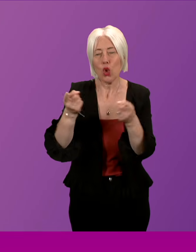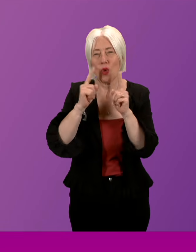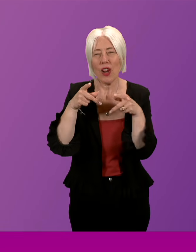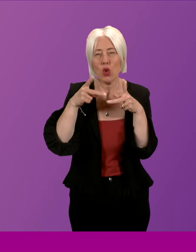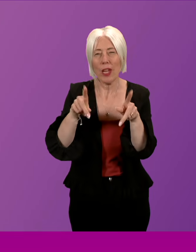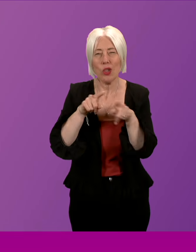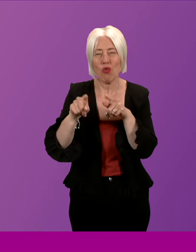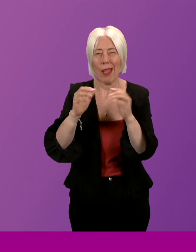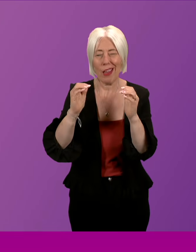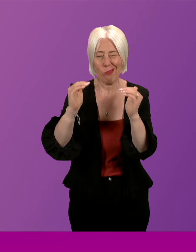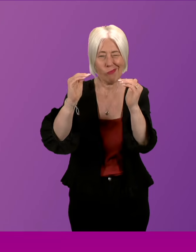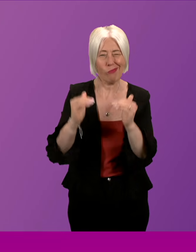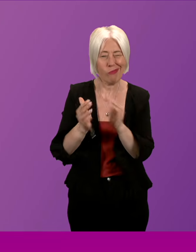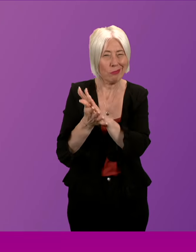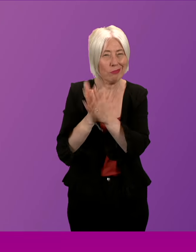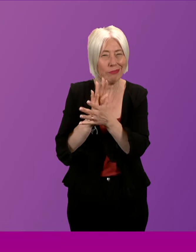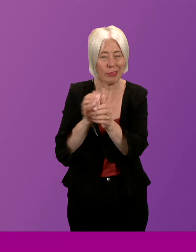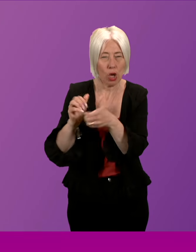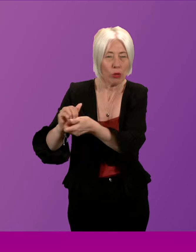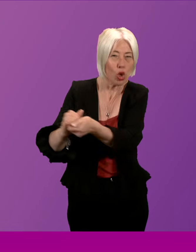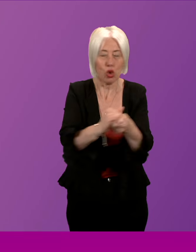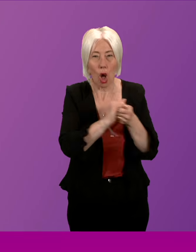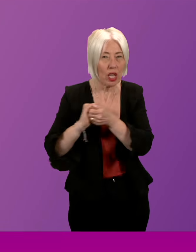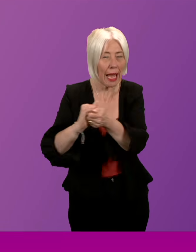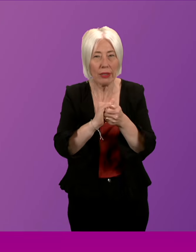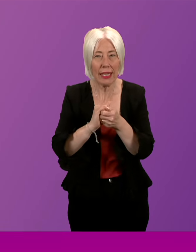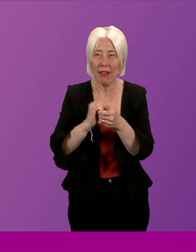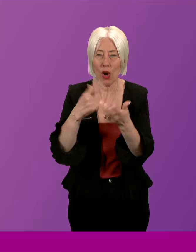that management must respect the rights of its staff to withdraw their labour?